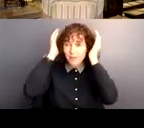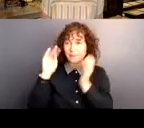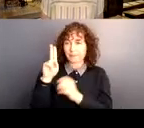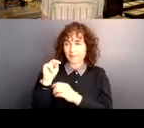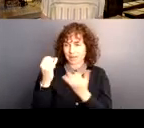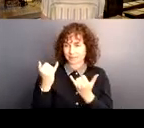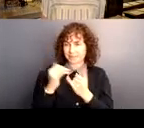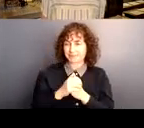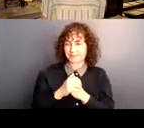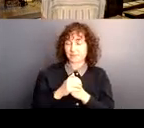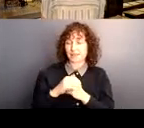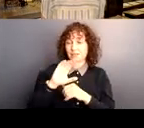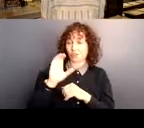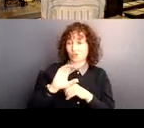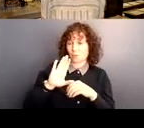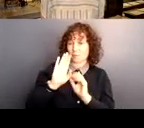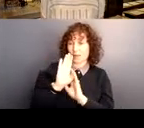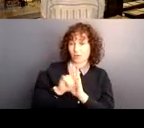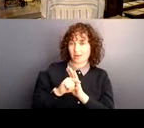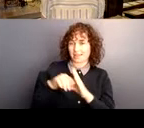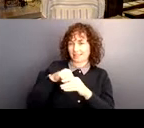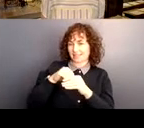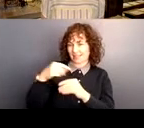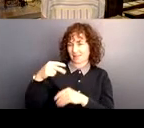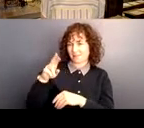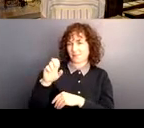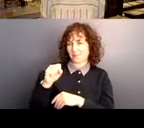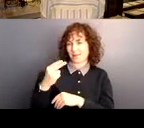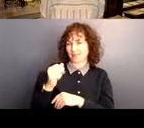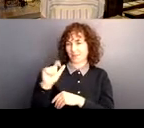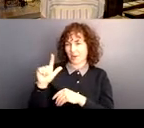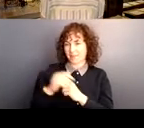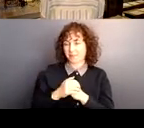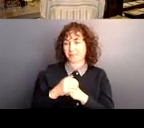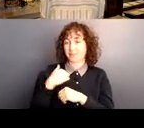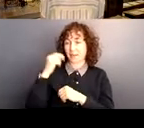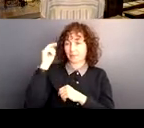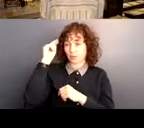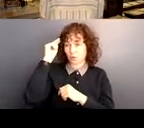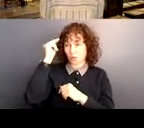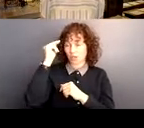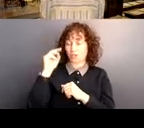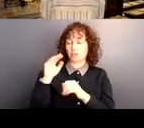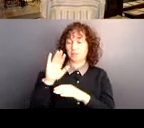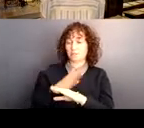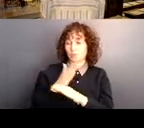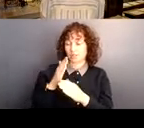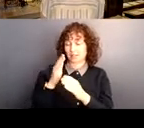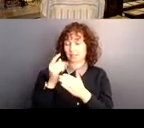My zoom background is the inside of Preservation Hall. I am a neurologic music therapist and the owner of Sharpe Notes Music Therapy